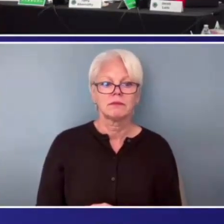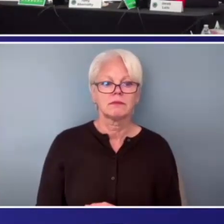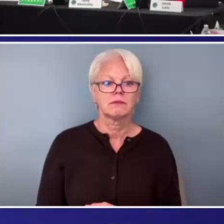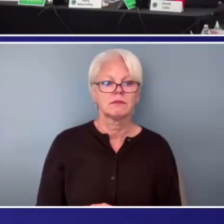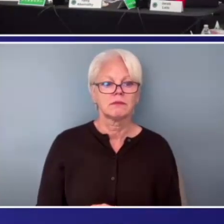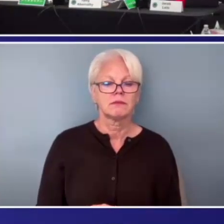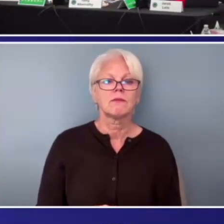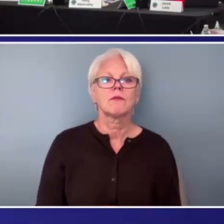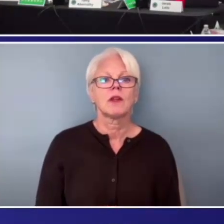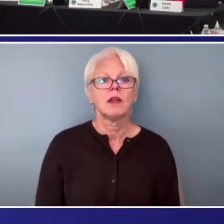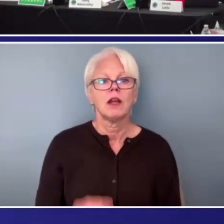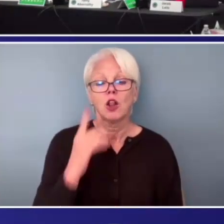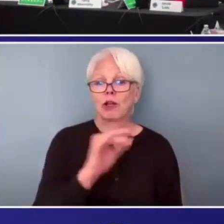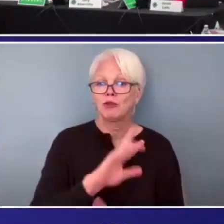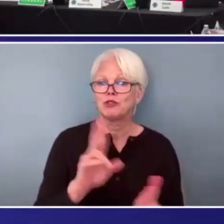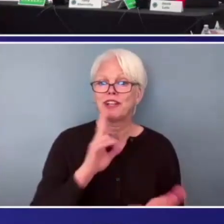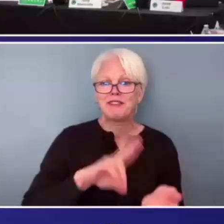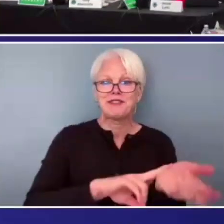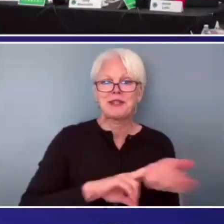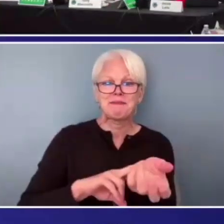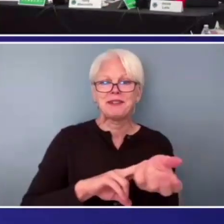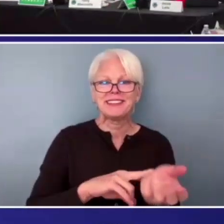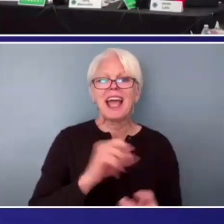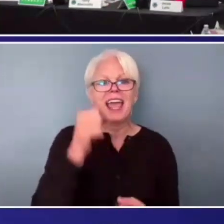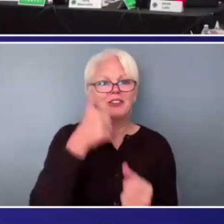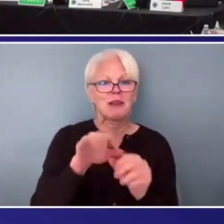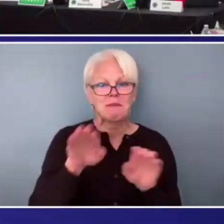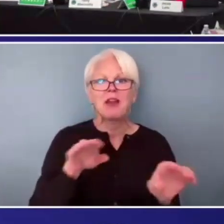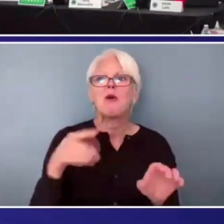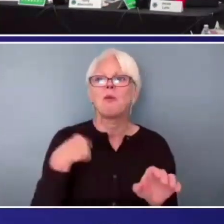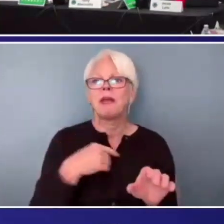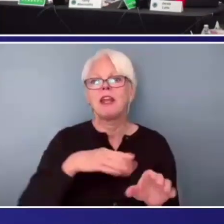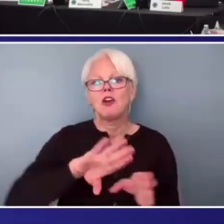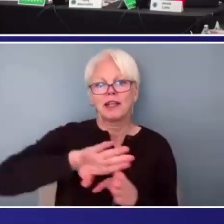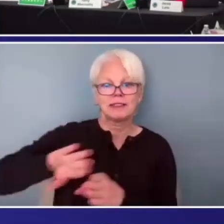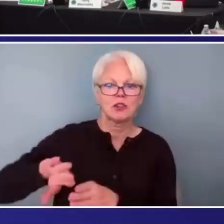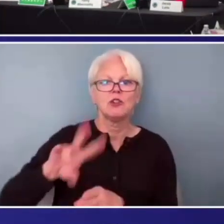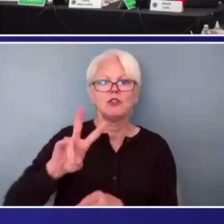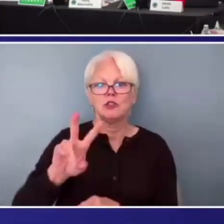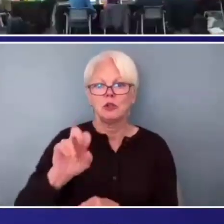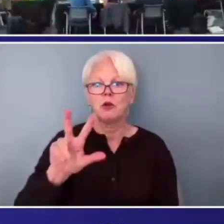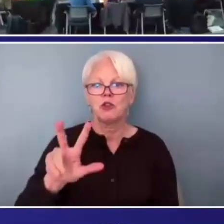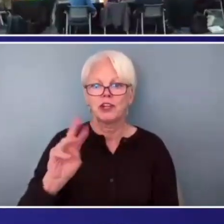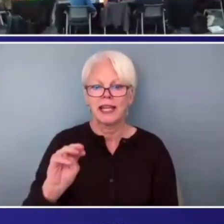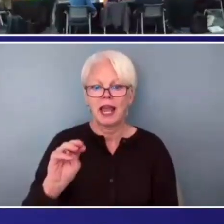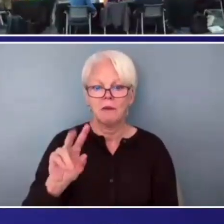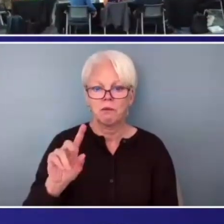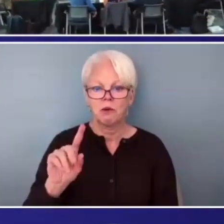Okay. It looks like we're ready for the pulse check. And a reminder that we're excluding 203(m)(1) and (e)(4).